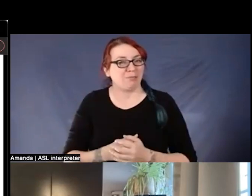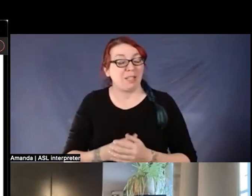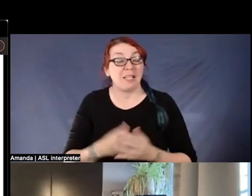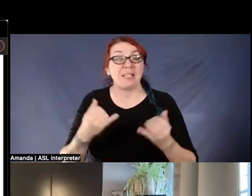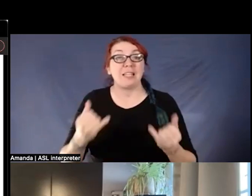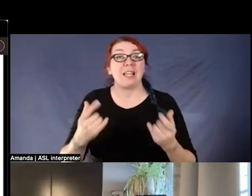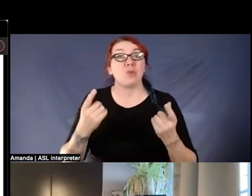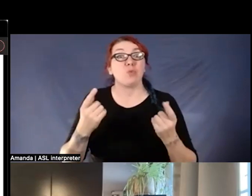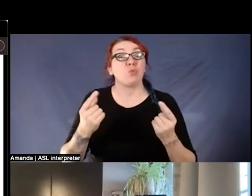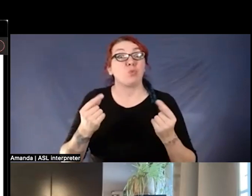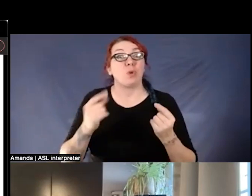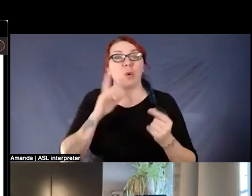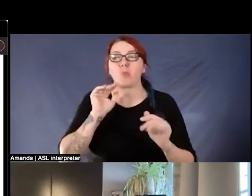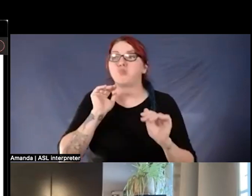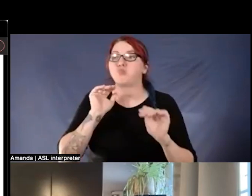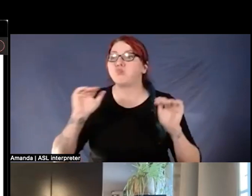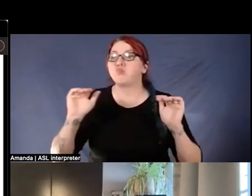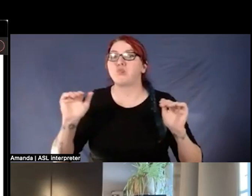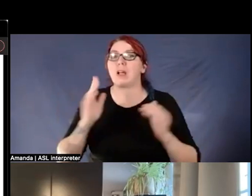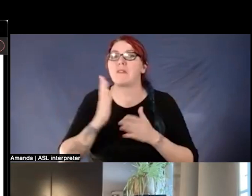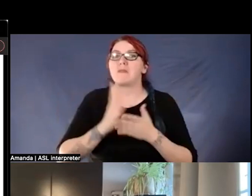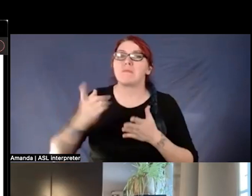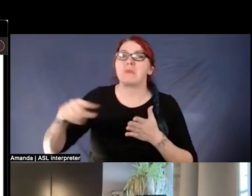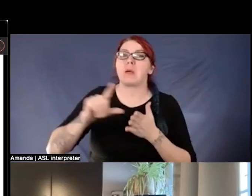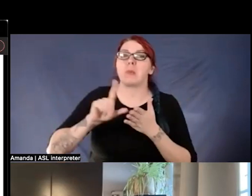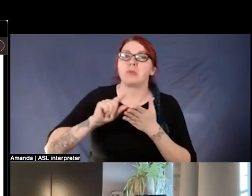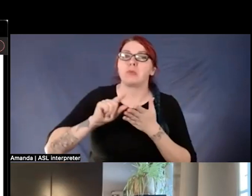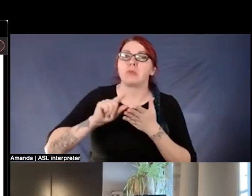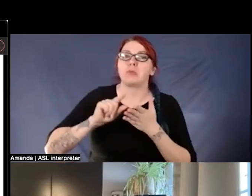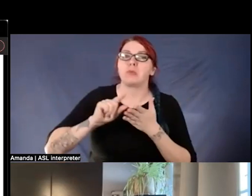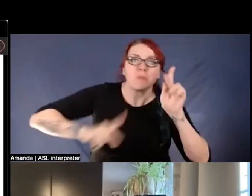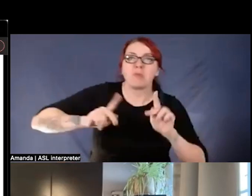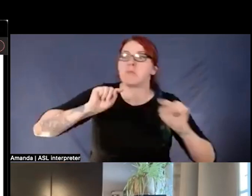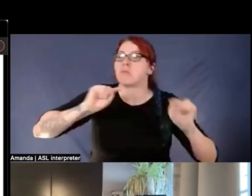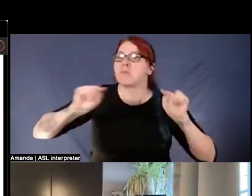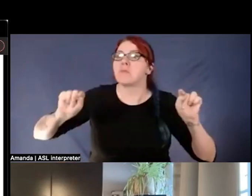peers use in their daily workflows. And before we get started, I'd like to acknowledge that BookNet